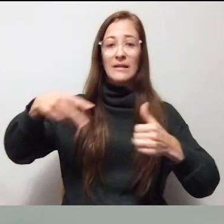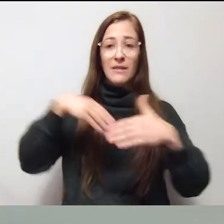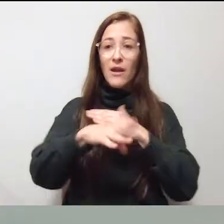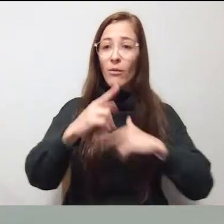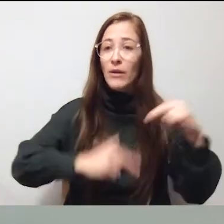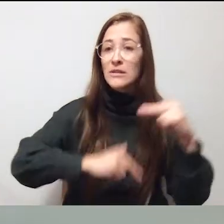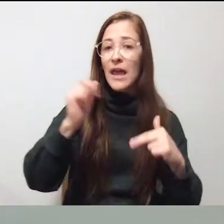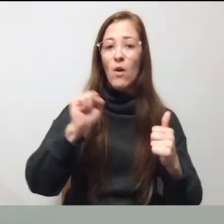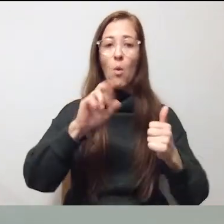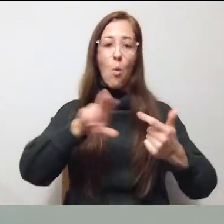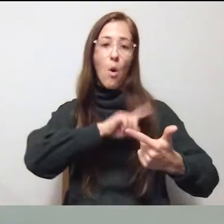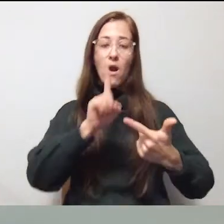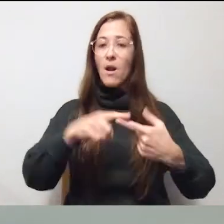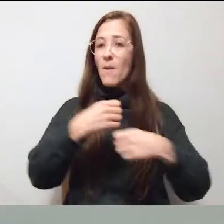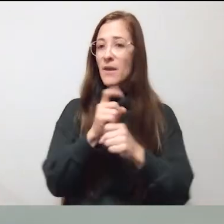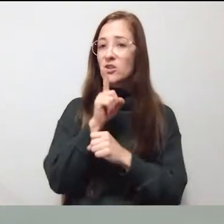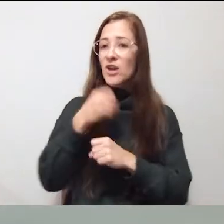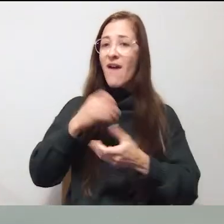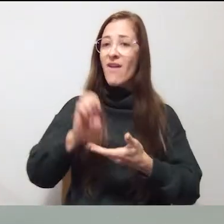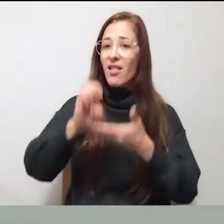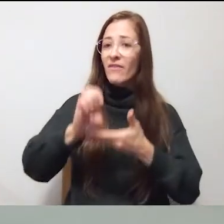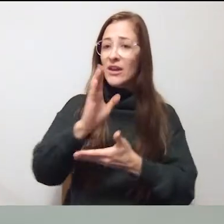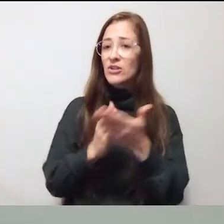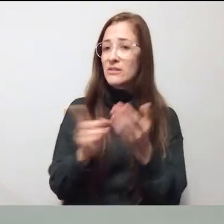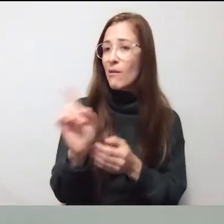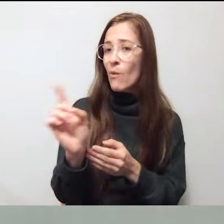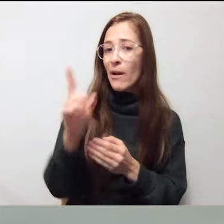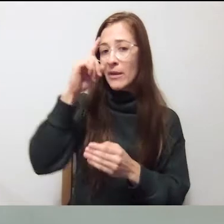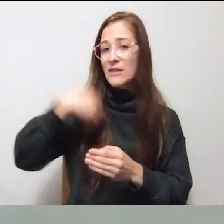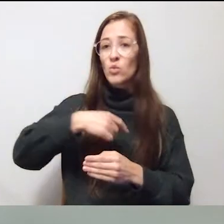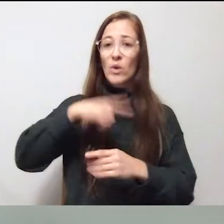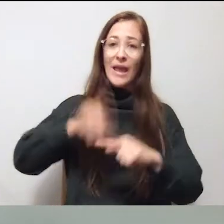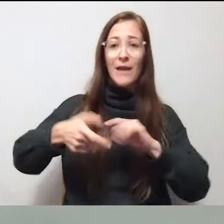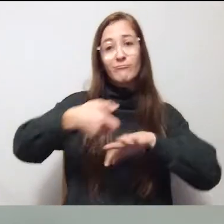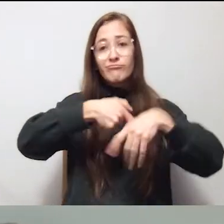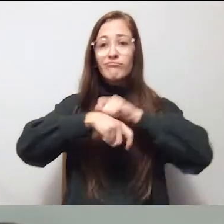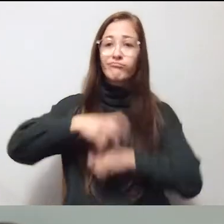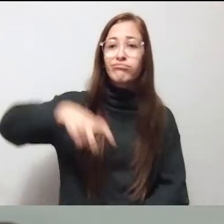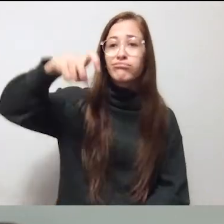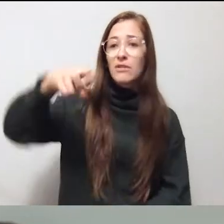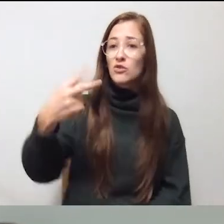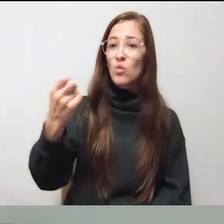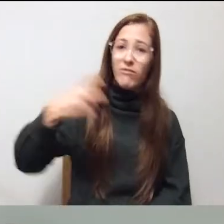or making sure that there are elevators somewhere, because we can't take 12 flights of stairs.